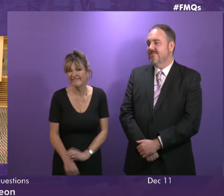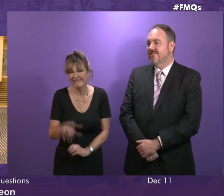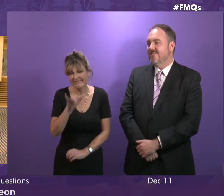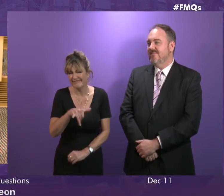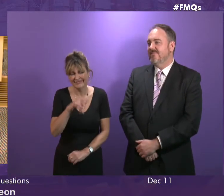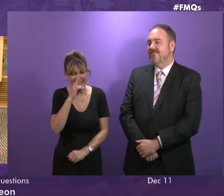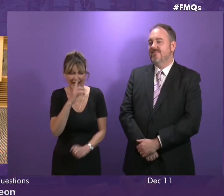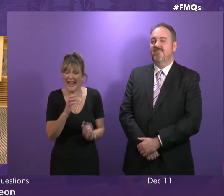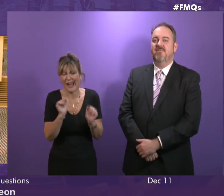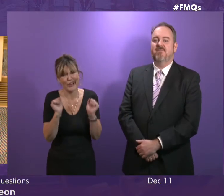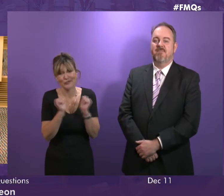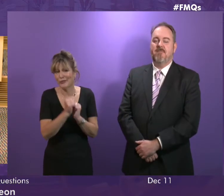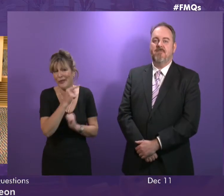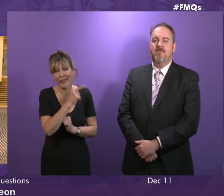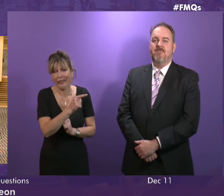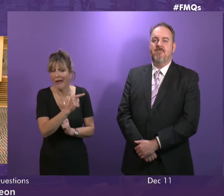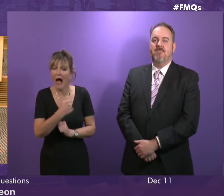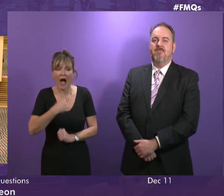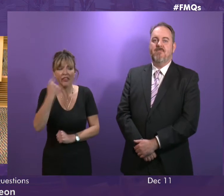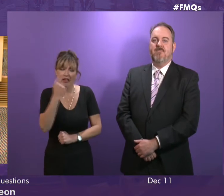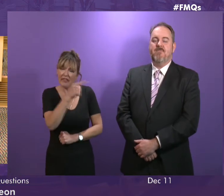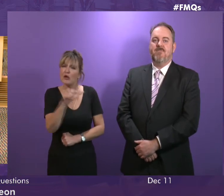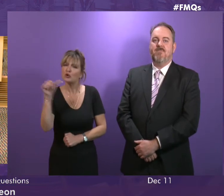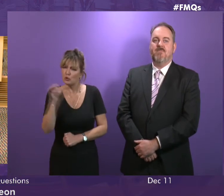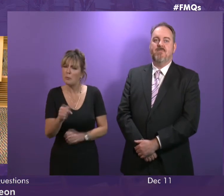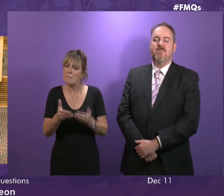I very much agree that we should see this as a public health issue, and, as I said in